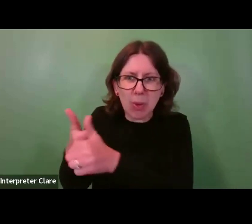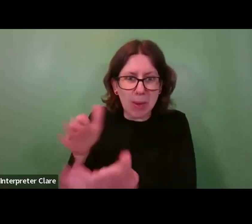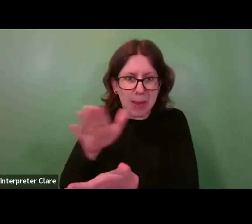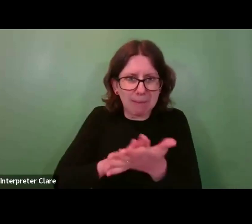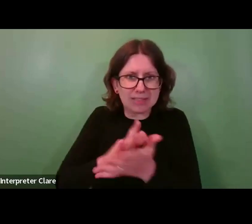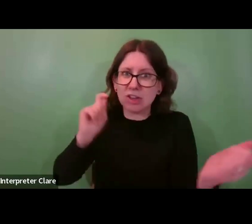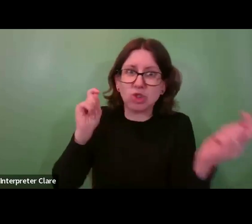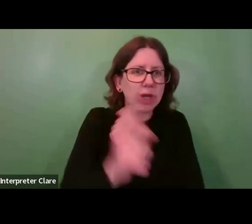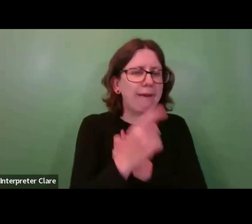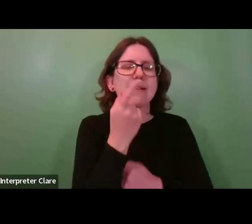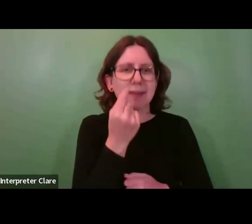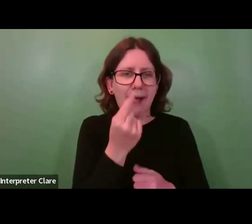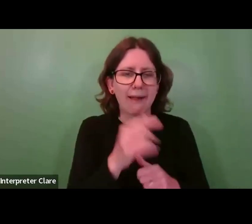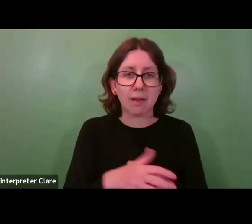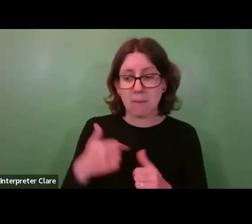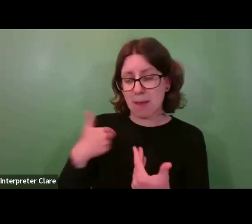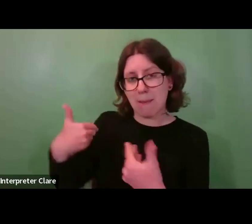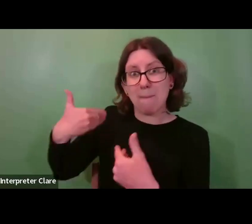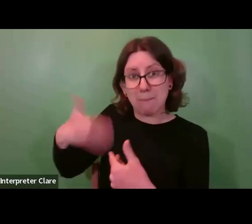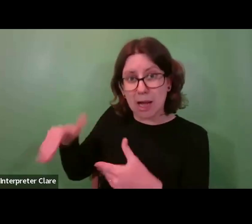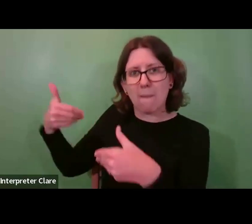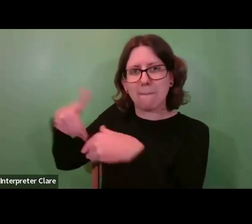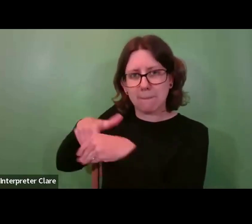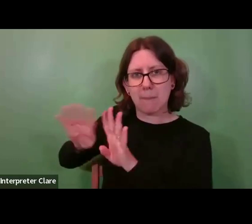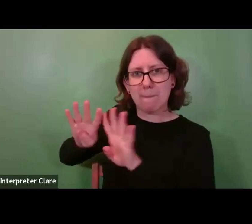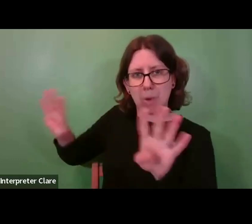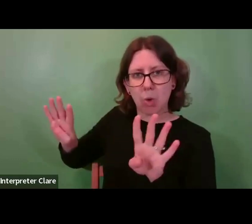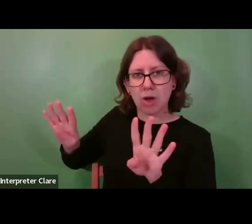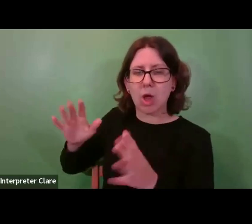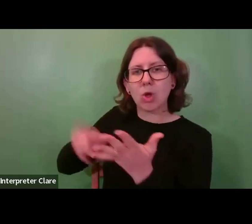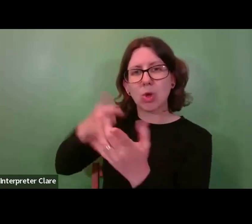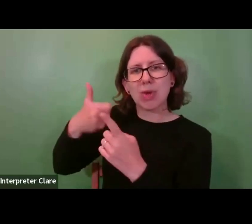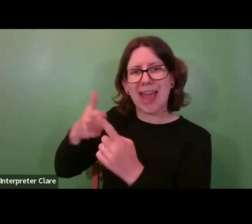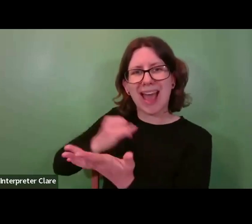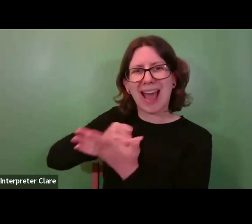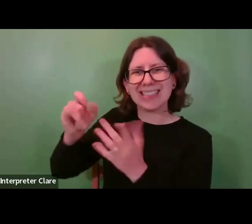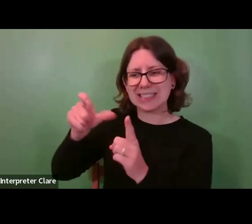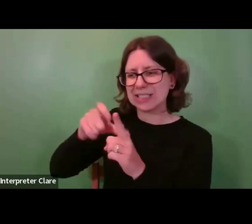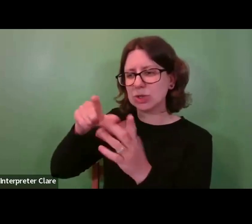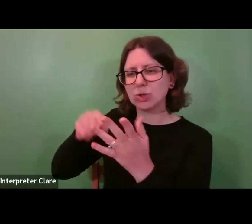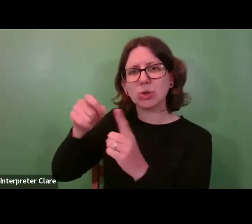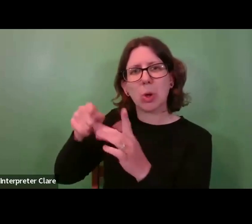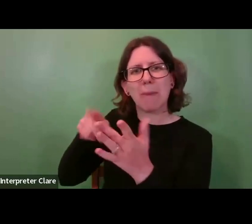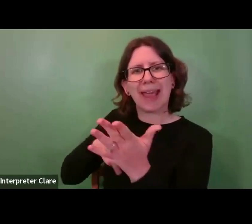I've been on the board of UK Anti-Doping, which is about fair competition. You can imagine with a sporting background,